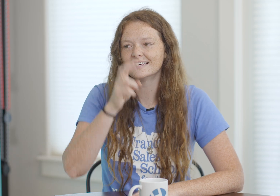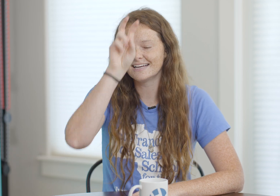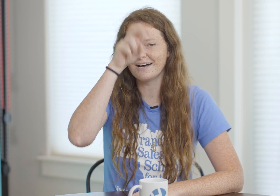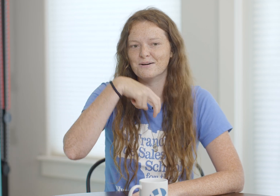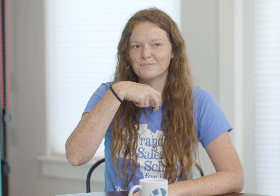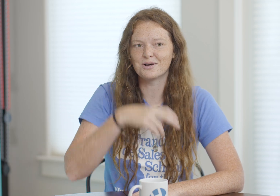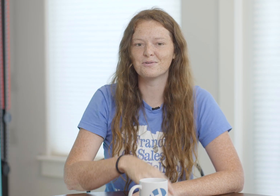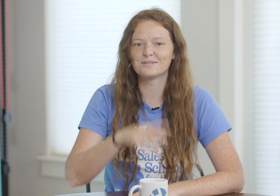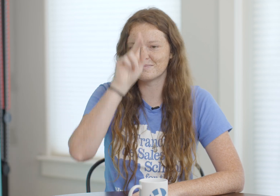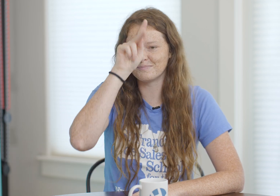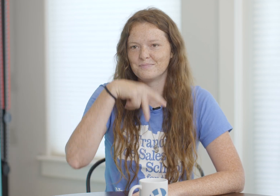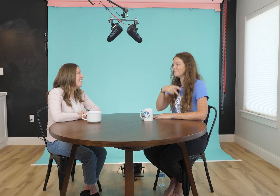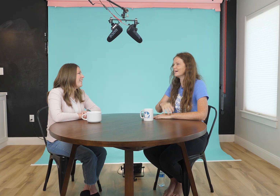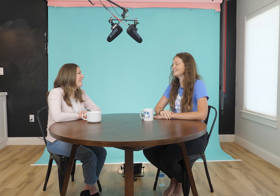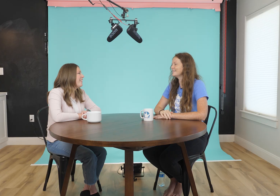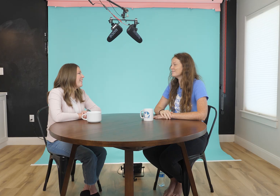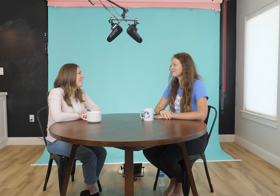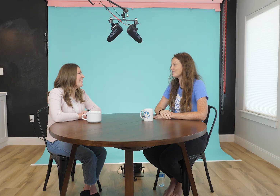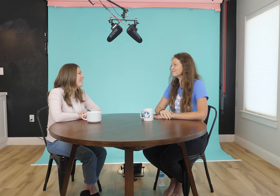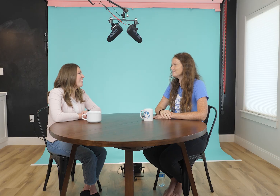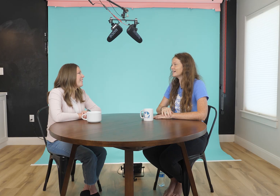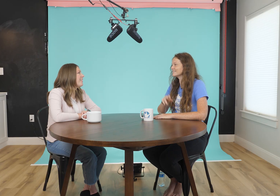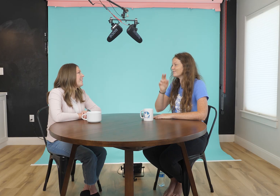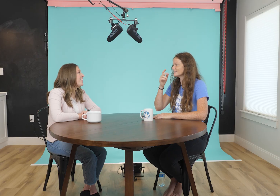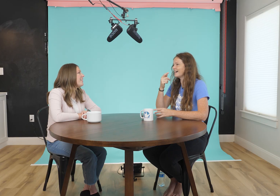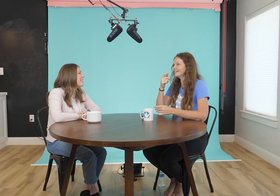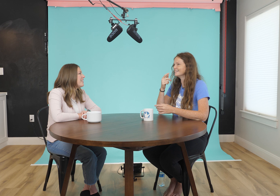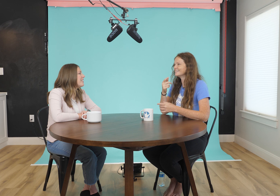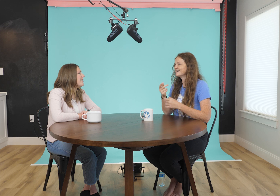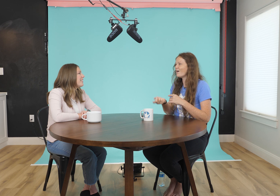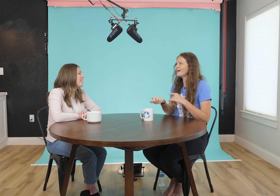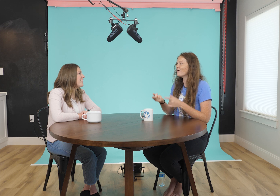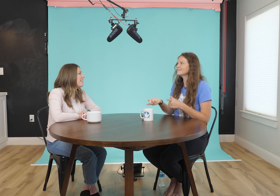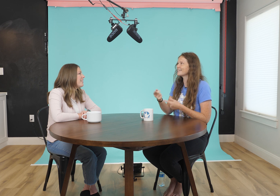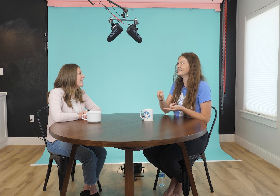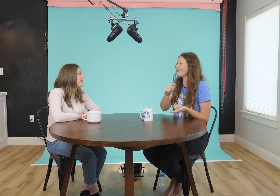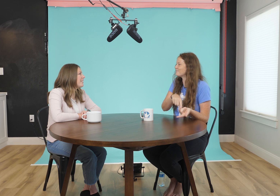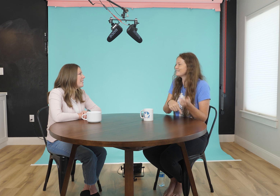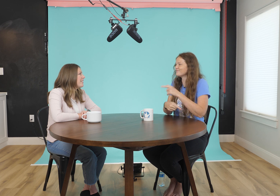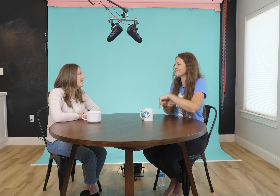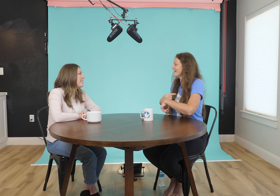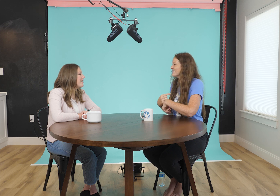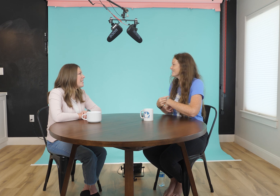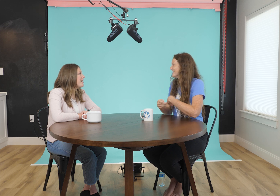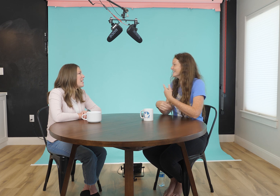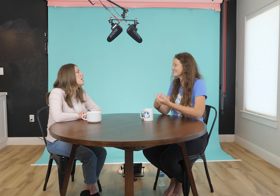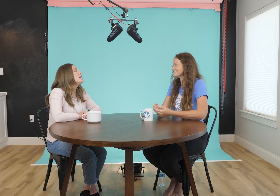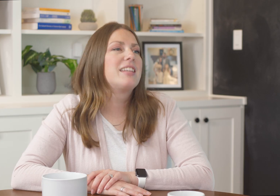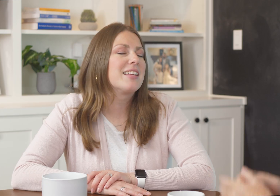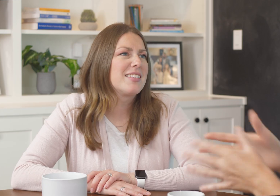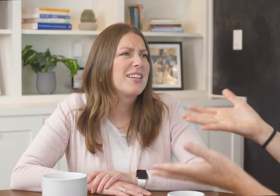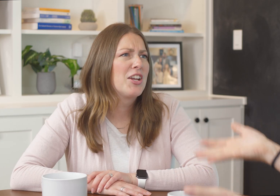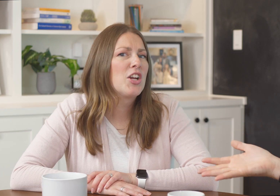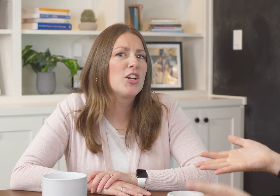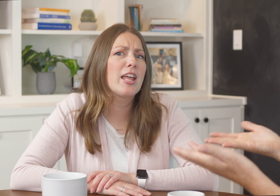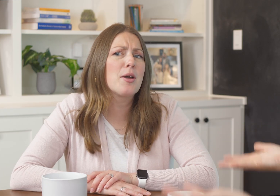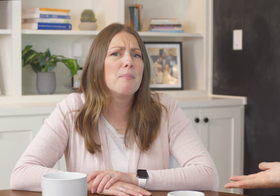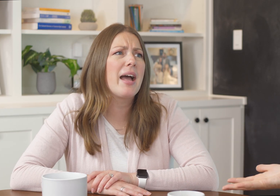Yeah. Goat. But they make fun of me because I will sign. I always sign the opposite for the other. And you're talking about like slaughtering